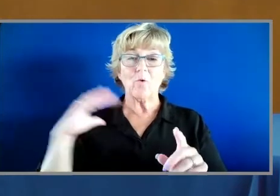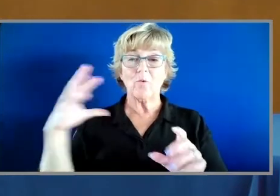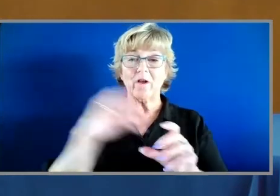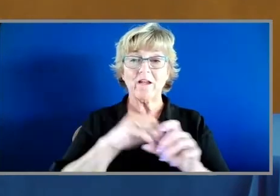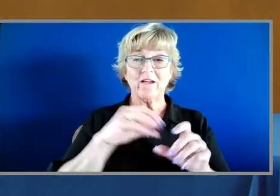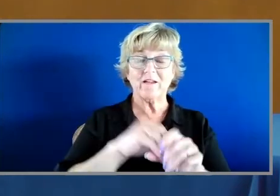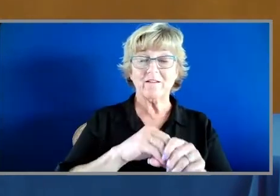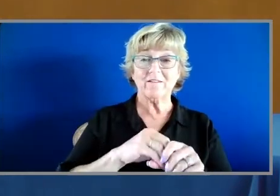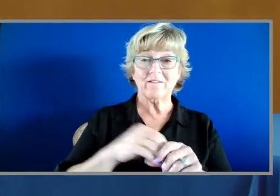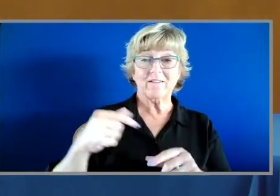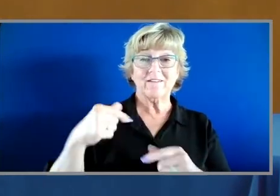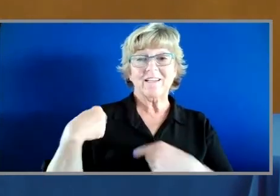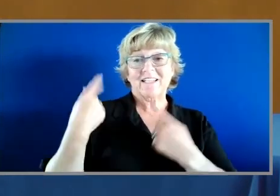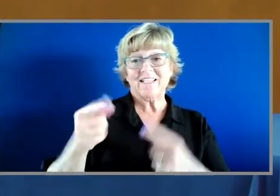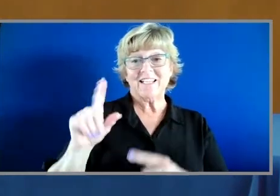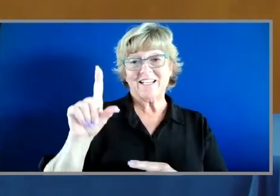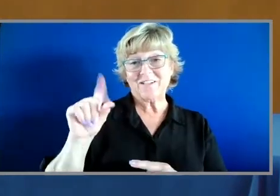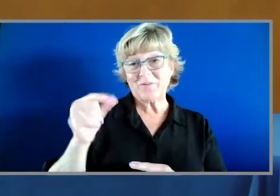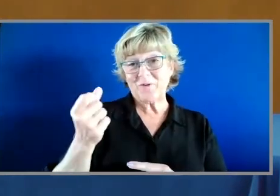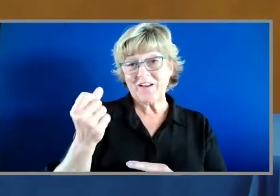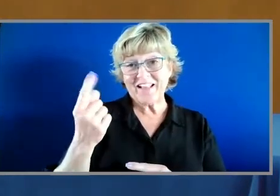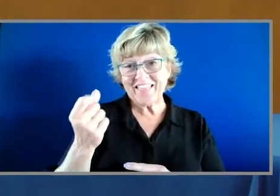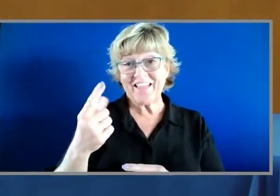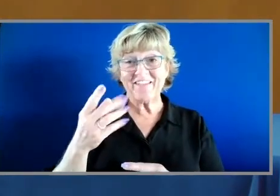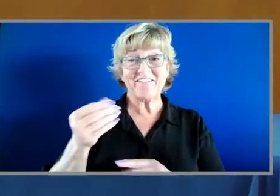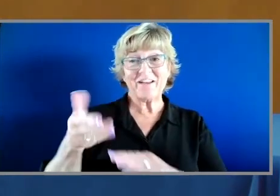Studio: In 2011 or, certainly in the process, and even before that so want to thank you for your interest and.